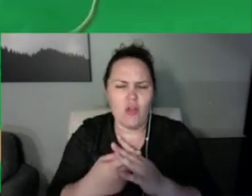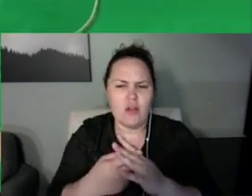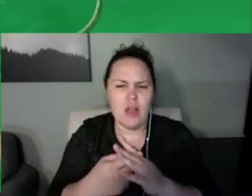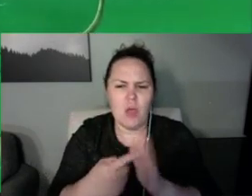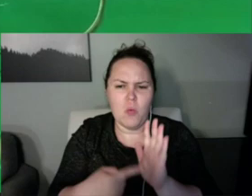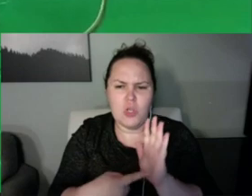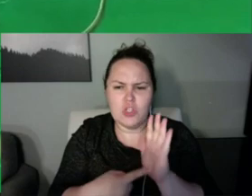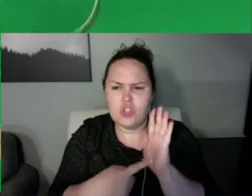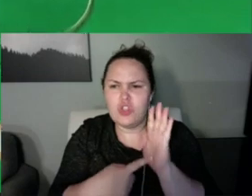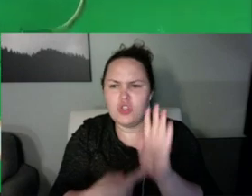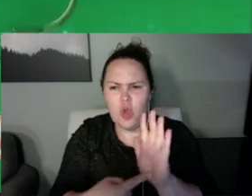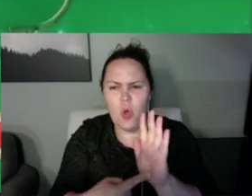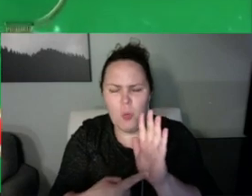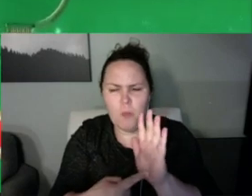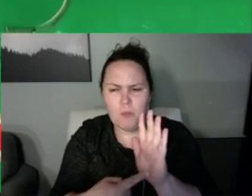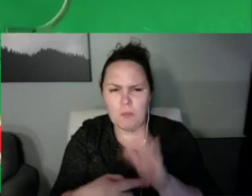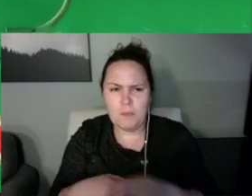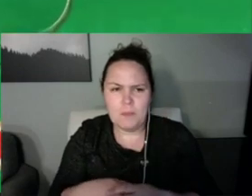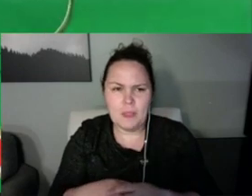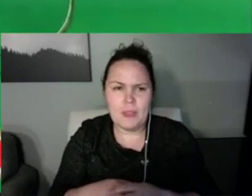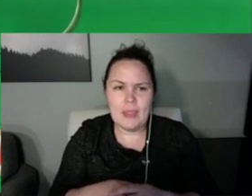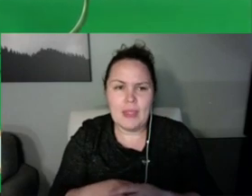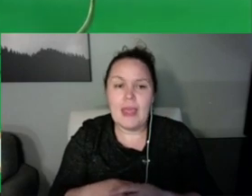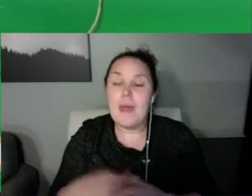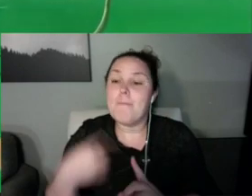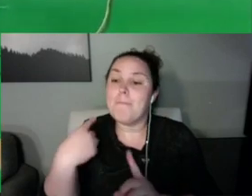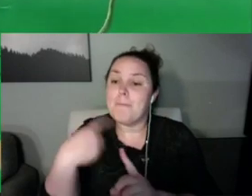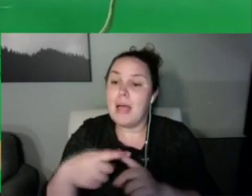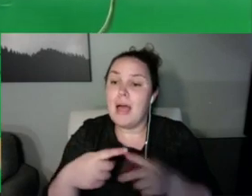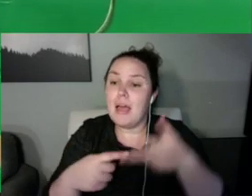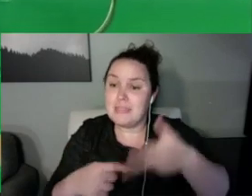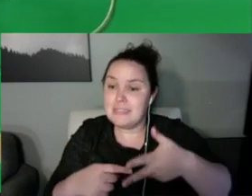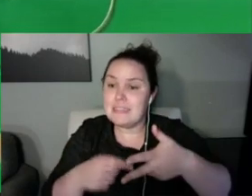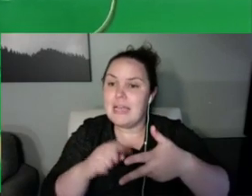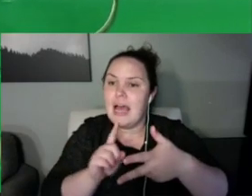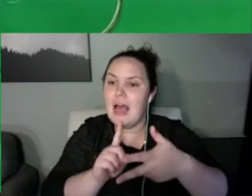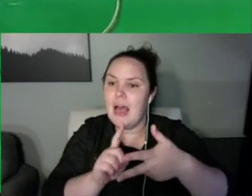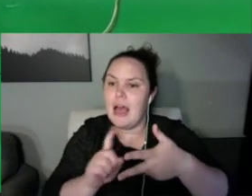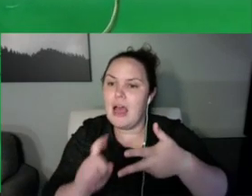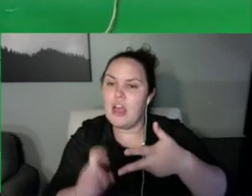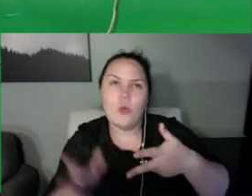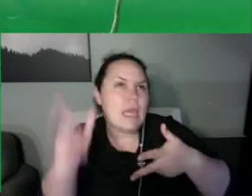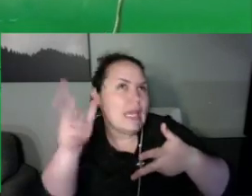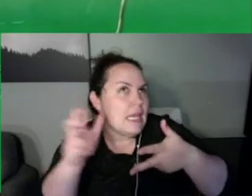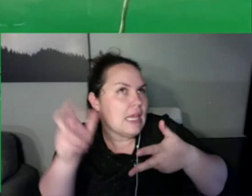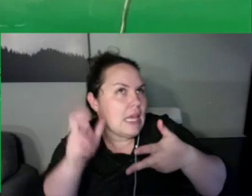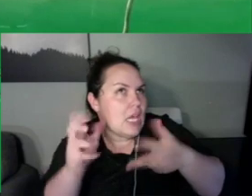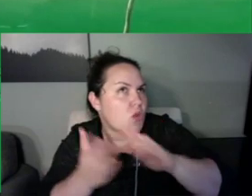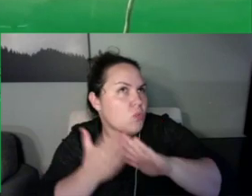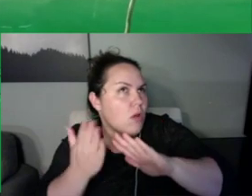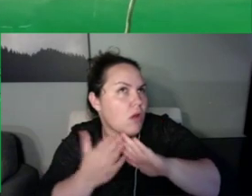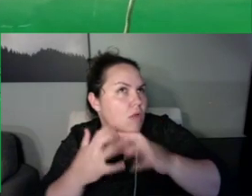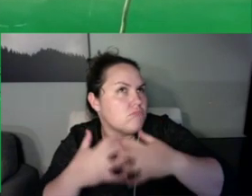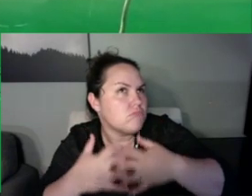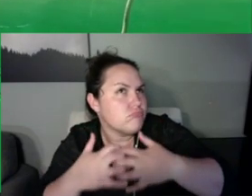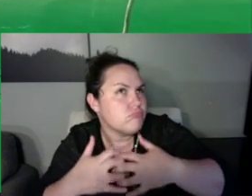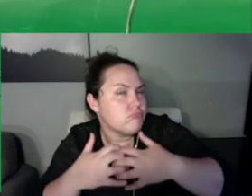I'm going to drive it out and then I'm going to walk around the tractor so you can hear it idle.